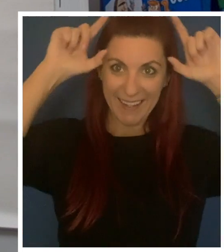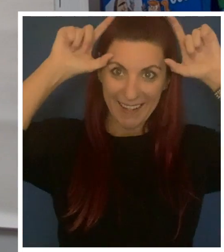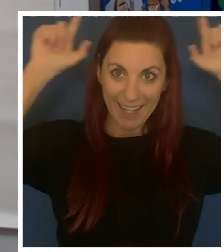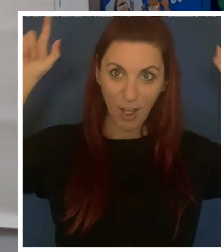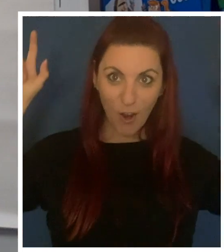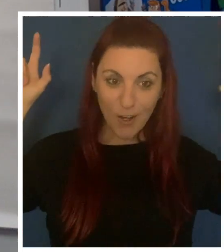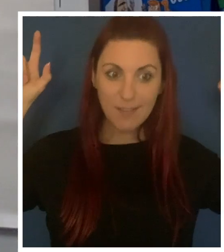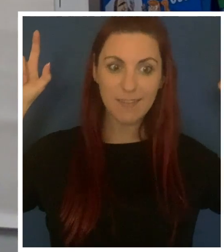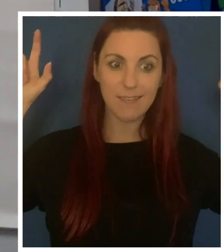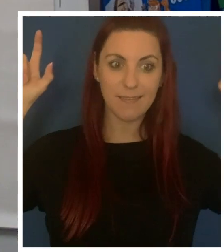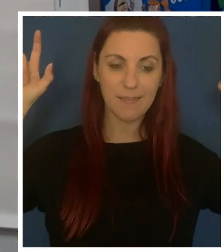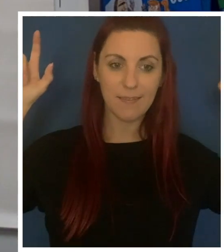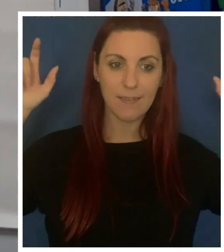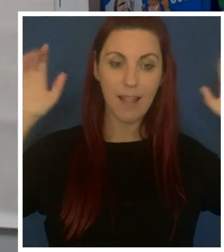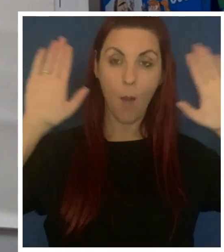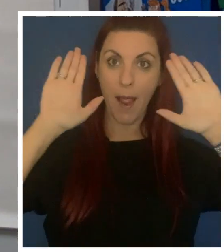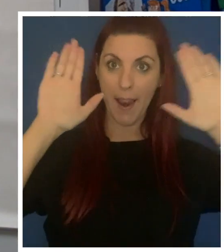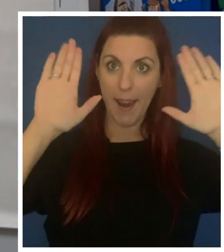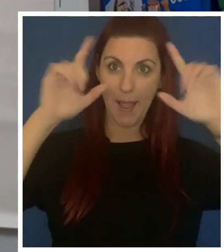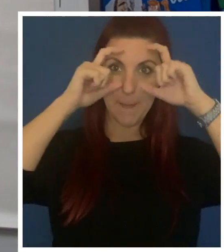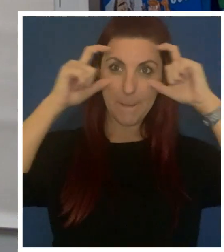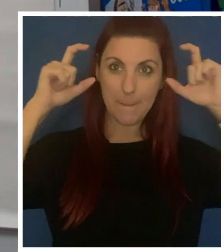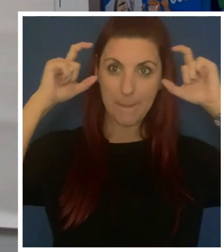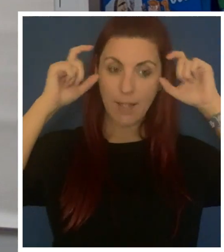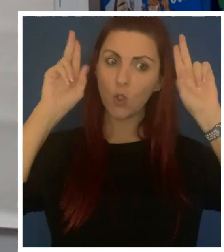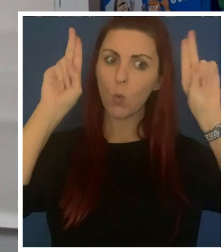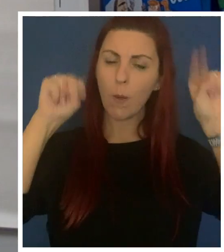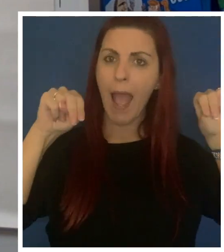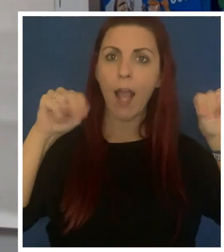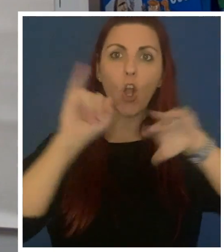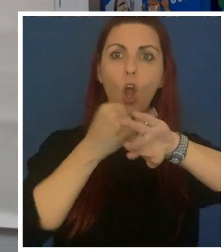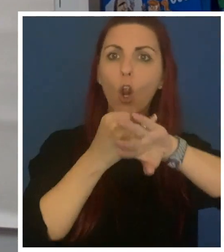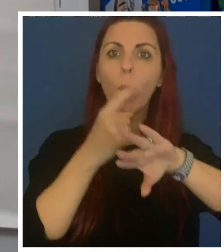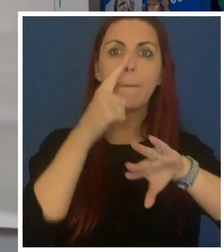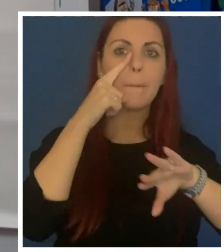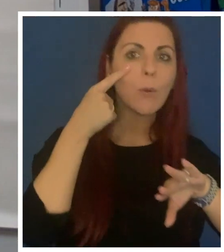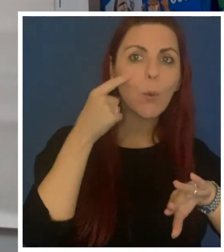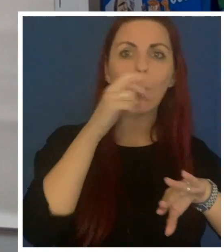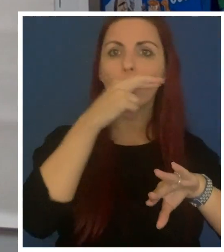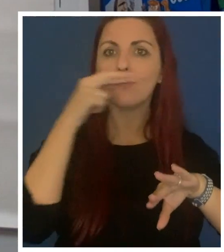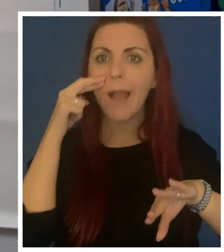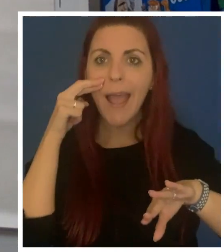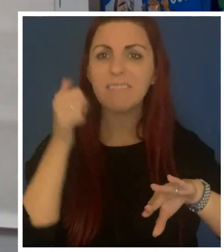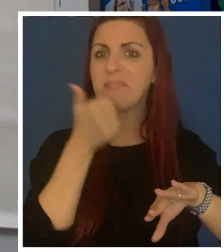Now, I'm going to leave this mask uncoloured but if you want to you can give her a blue mask, you can give her a red mask, you can give her a green